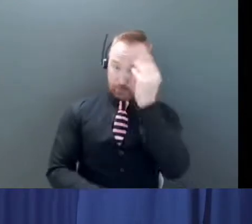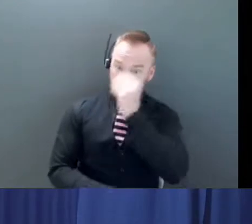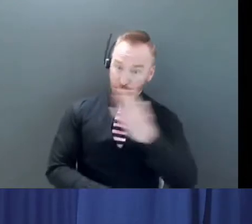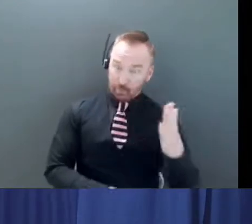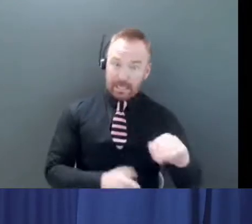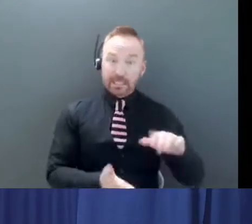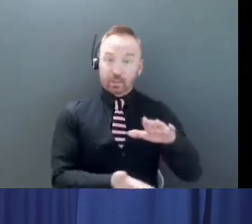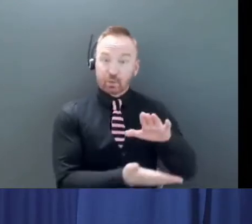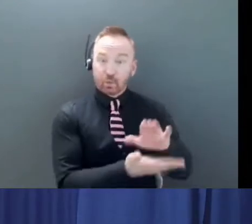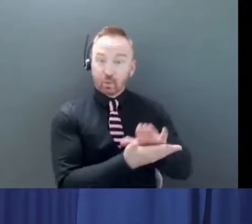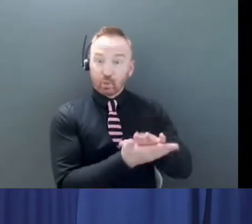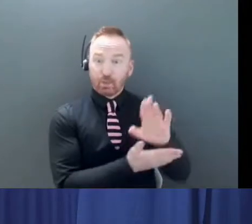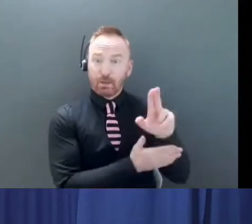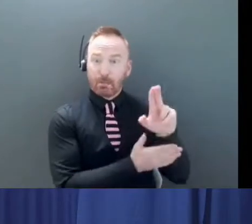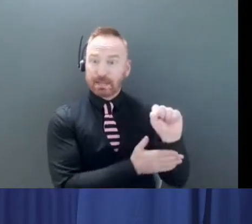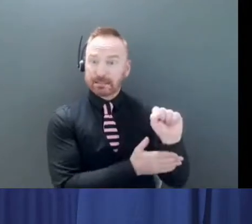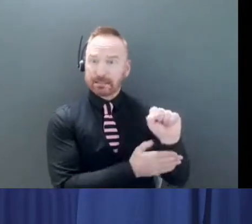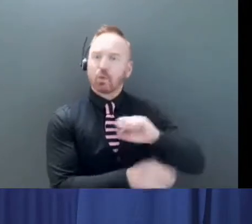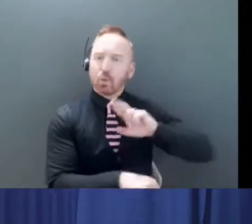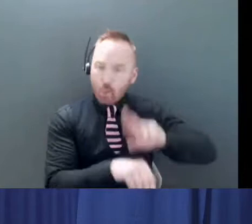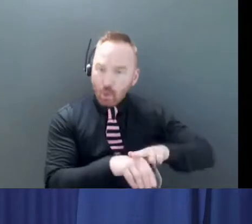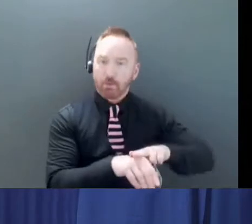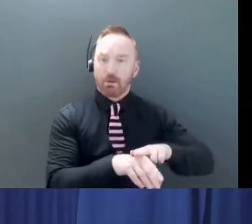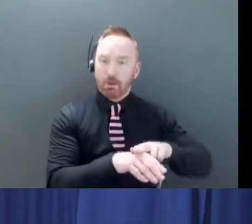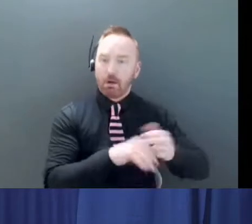operation with the added measure of required mask use for drivers